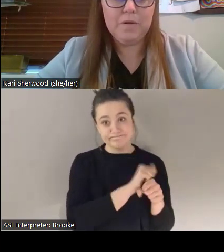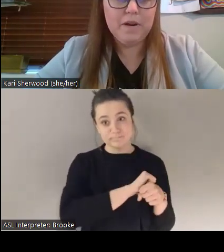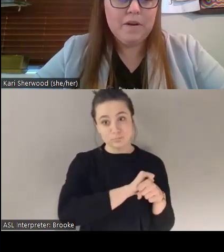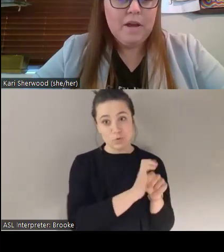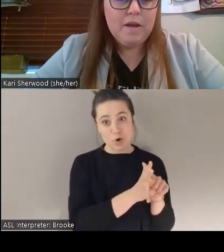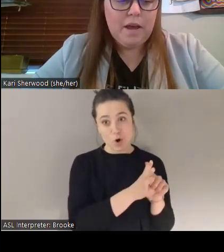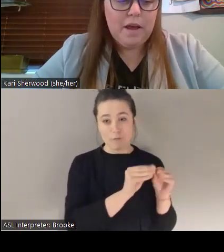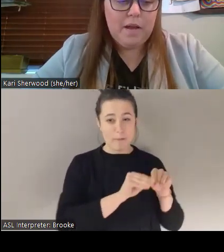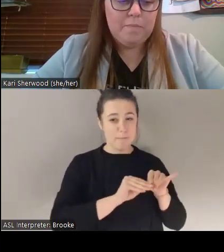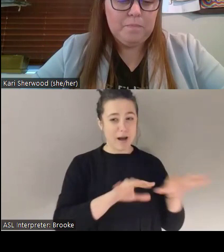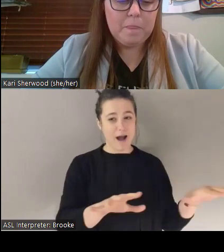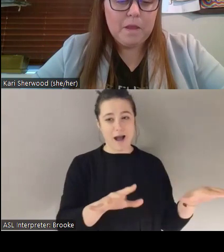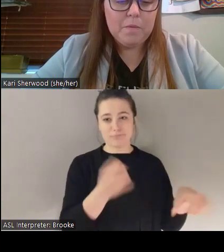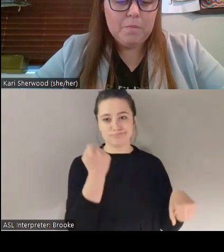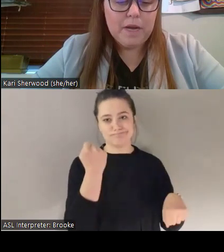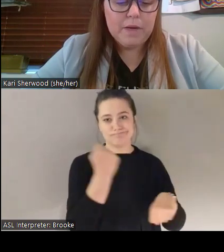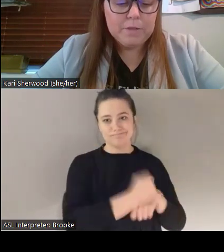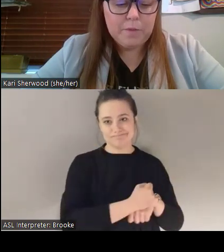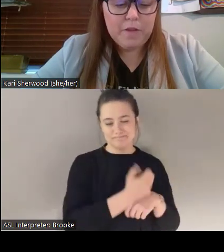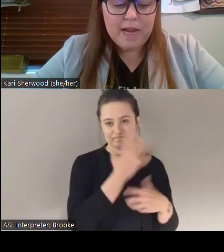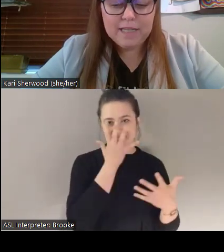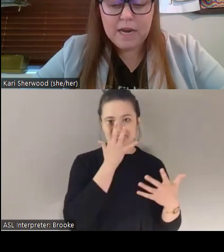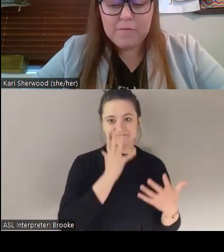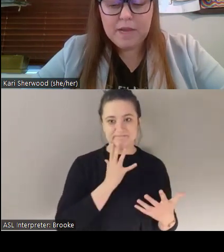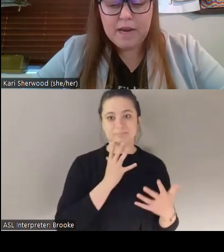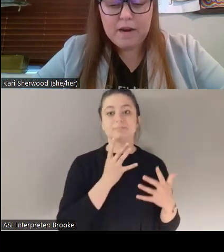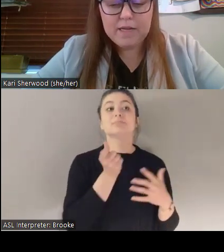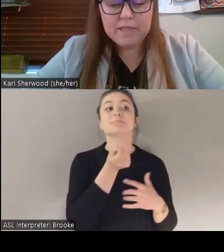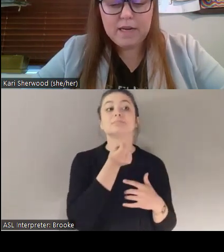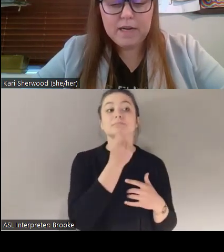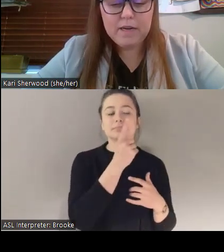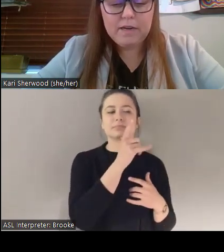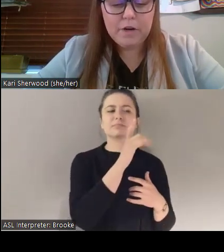down. But it was around that time that I decided, you